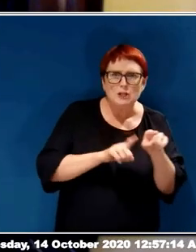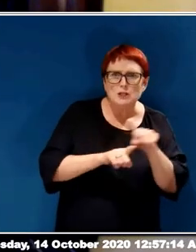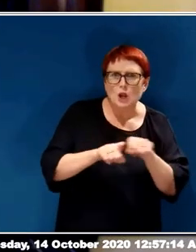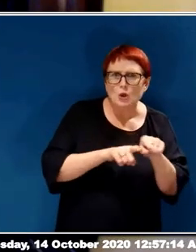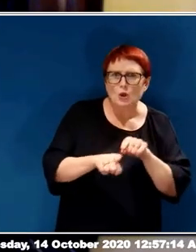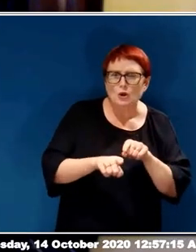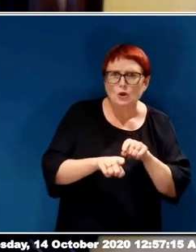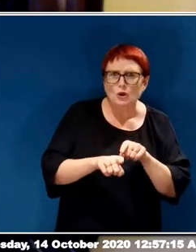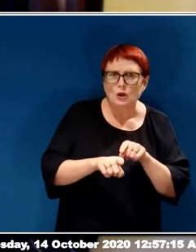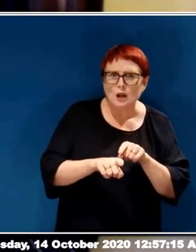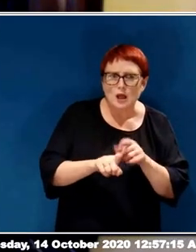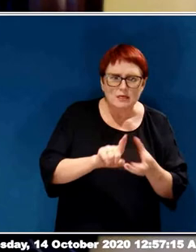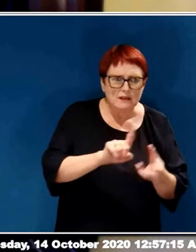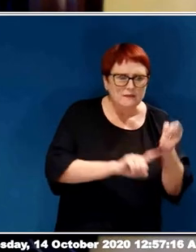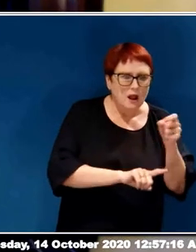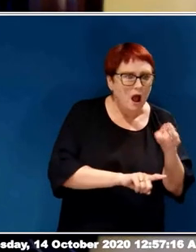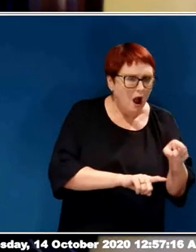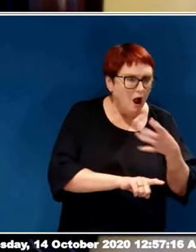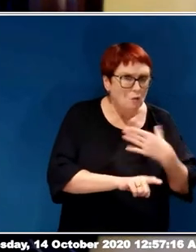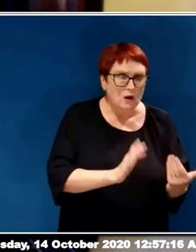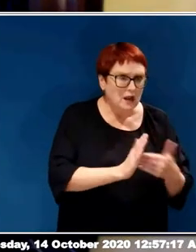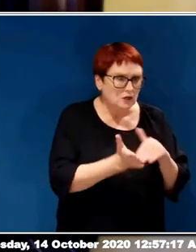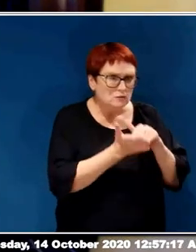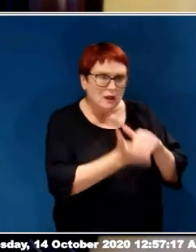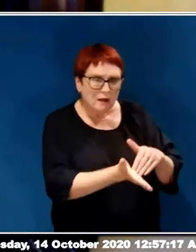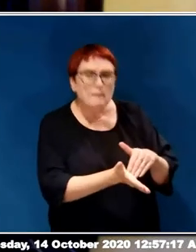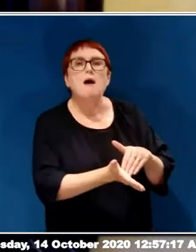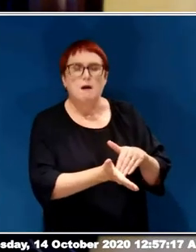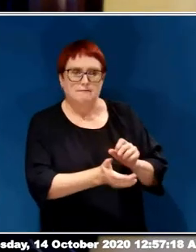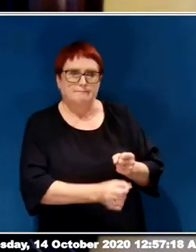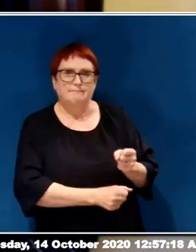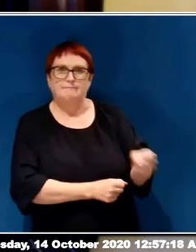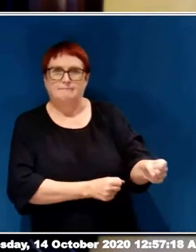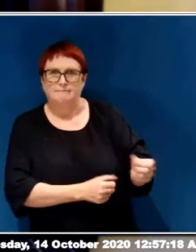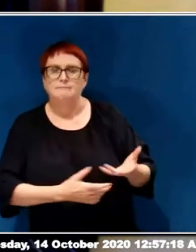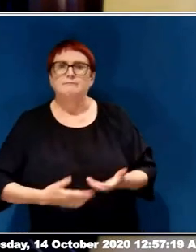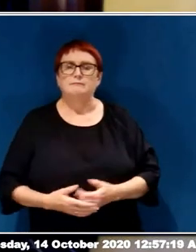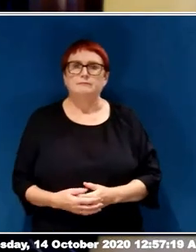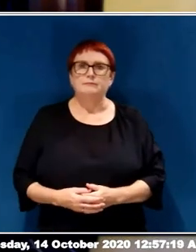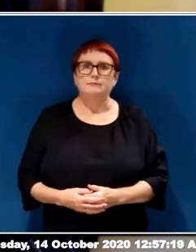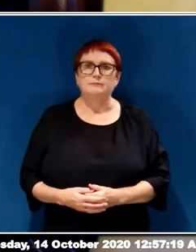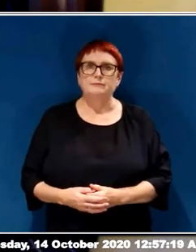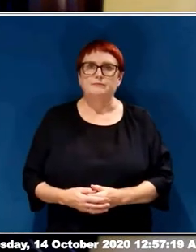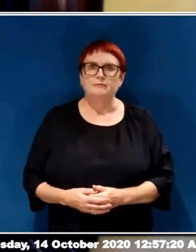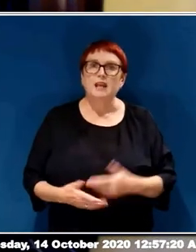failure to make progress at school, were provided access to it without requiring